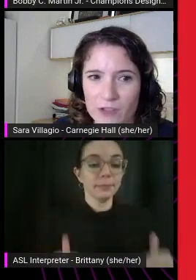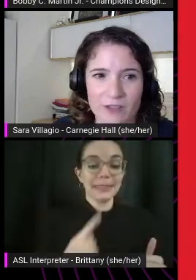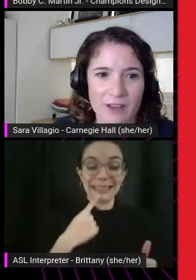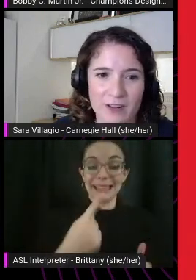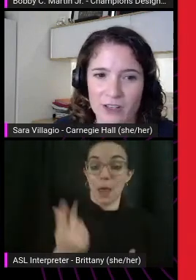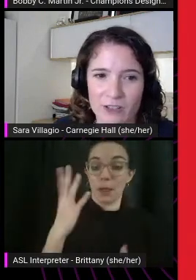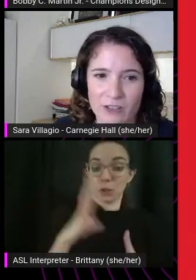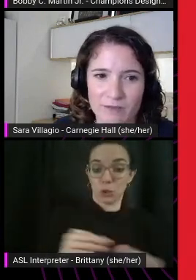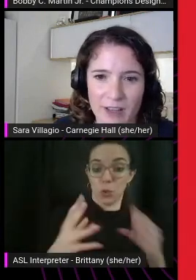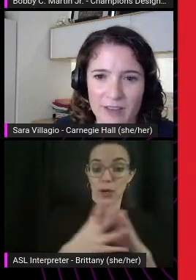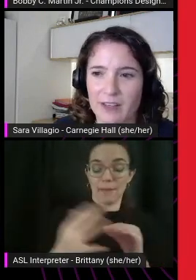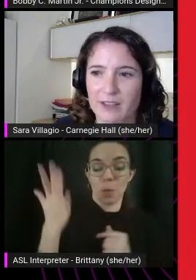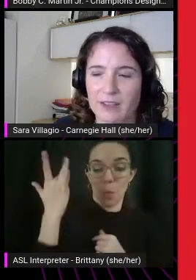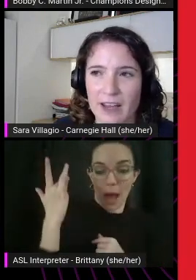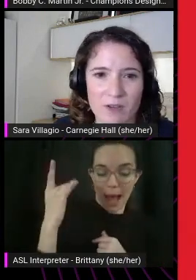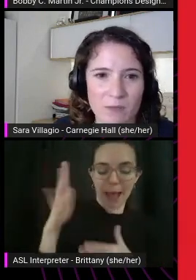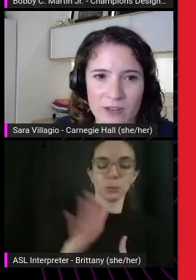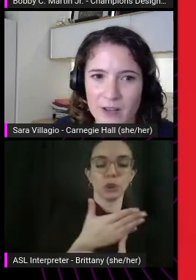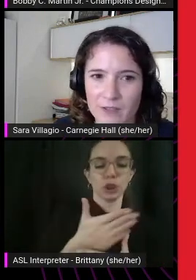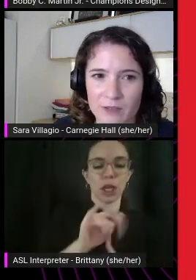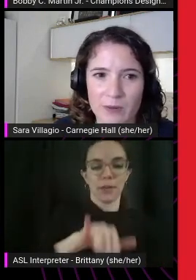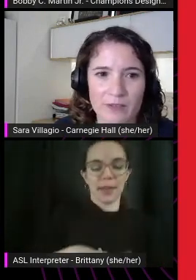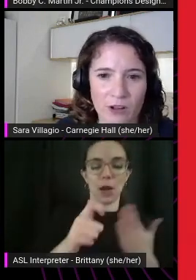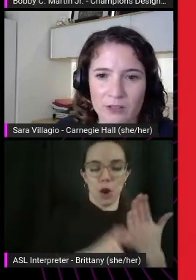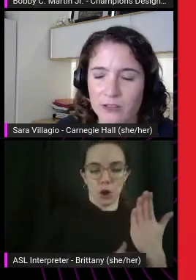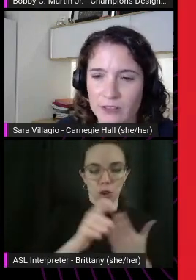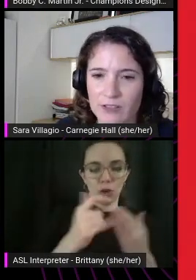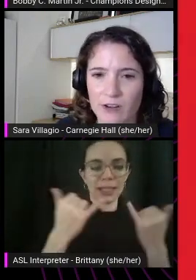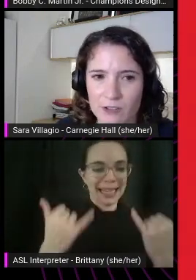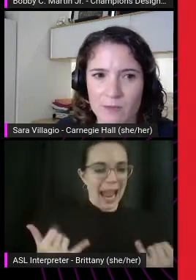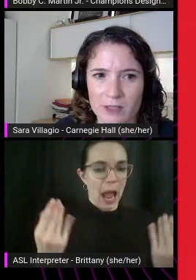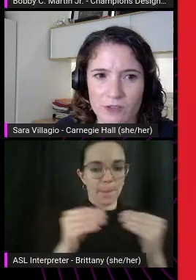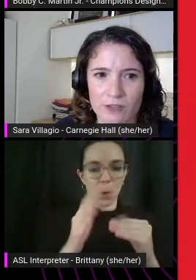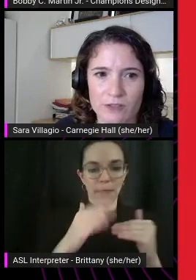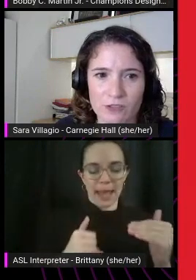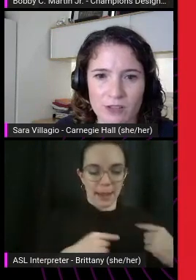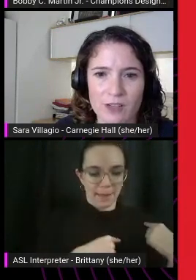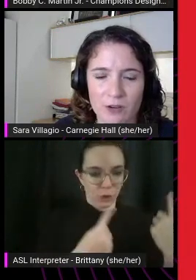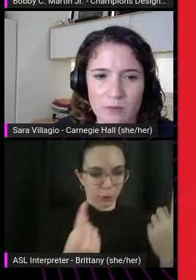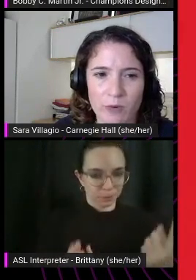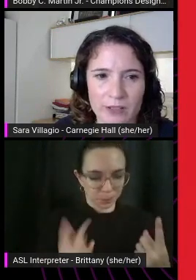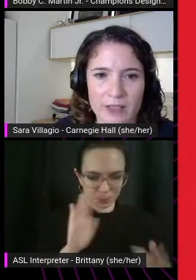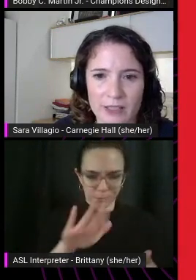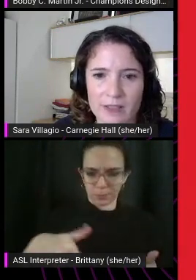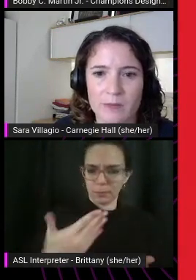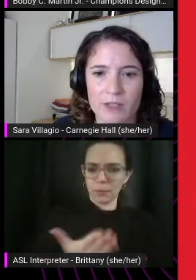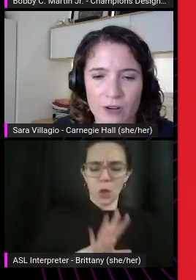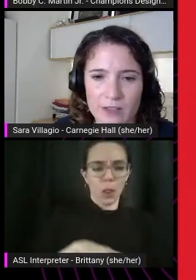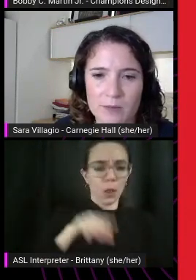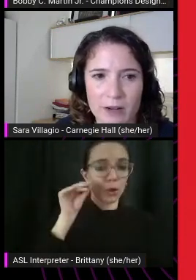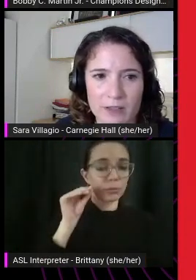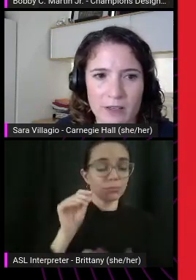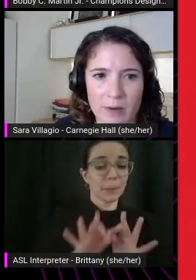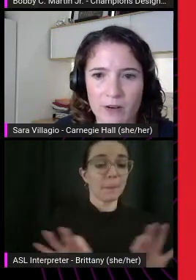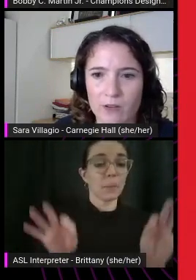We shared that article. I think now more than ever we have all learned as arts administrators just how important it is to be transparent about